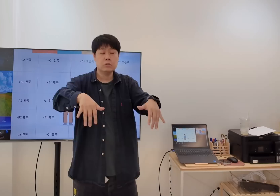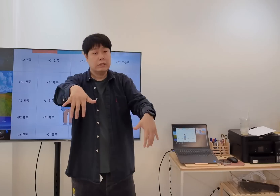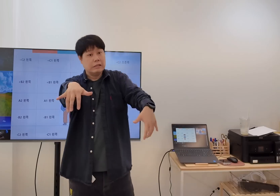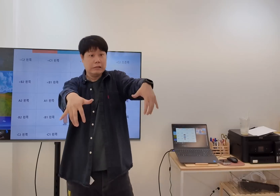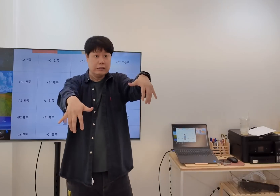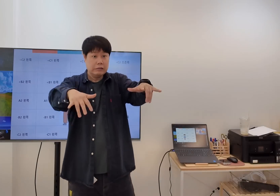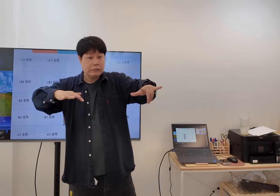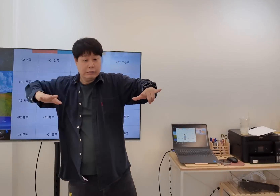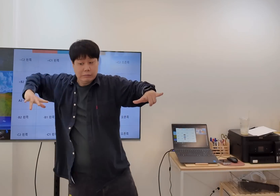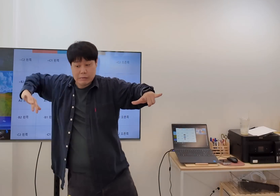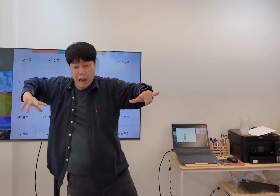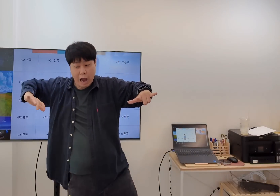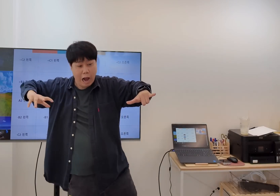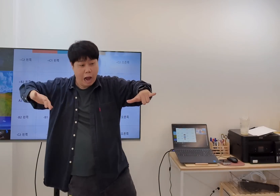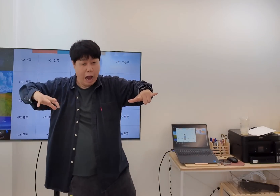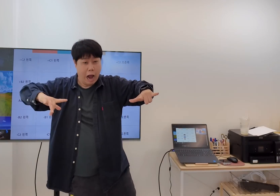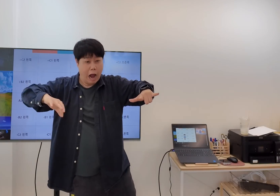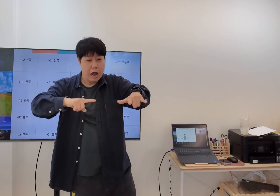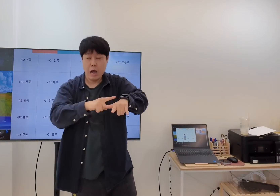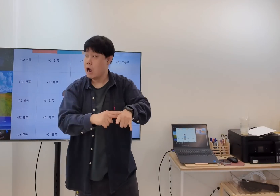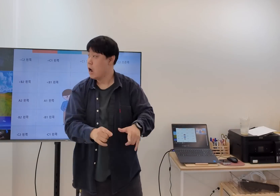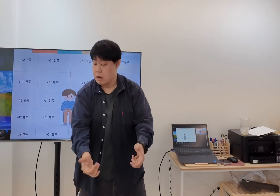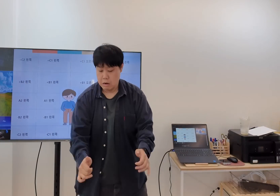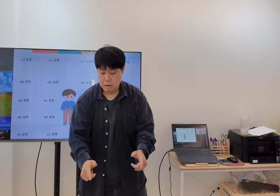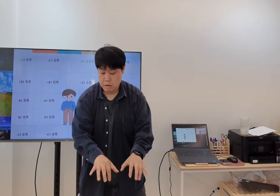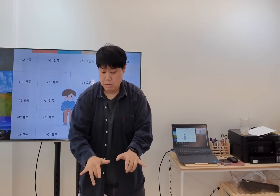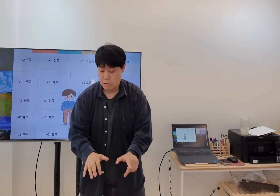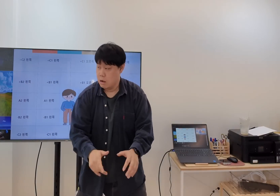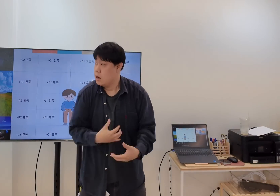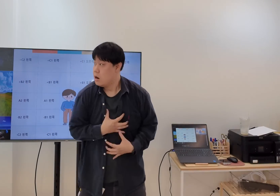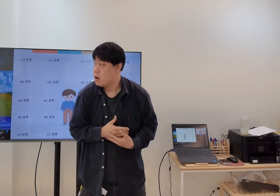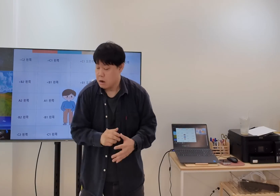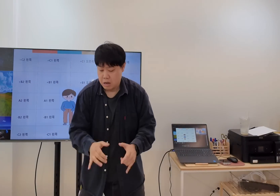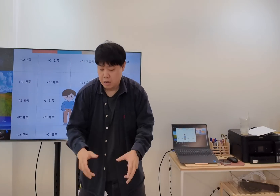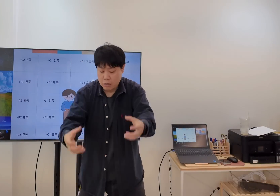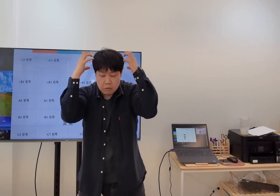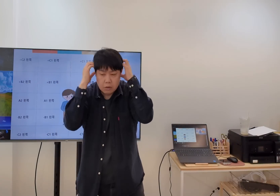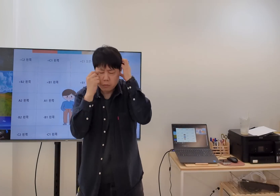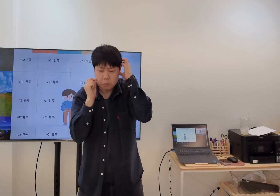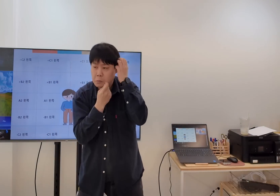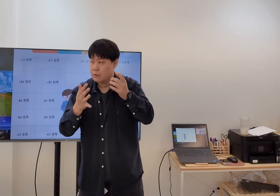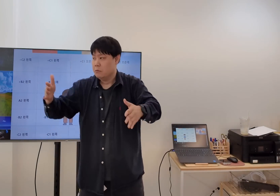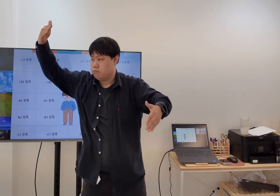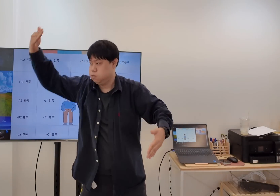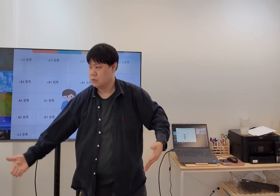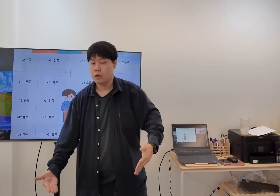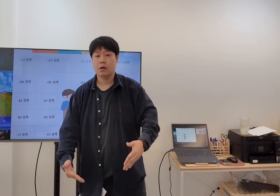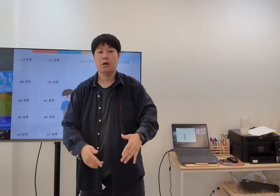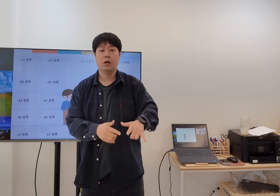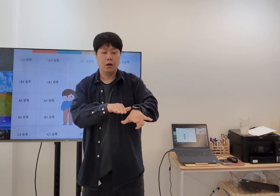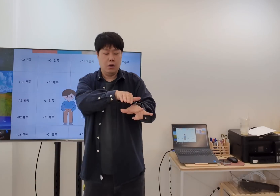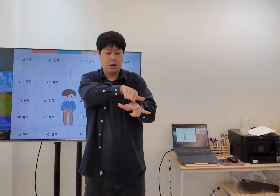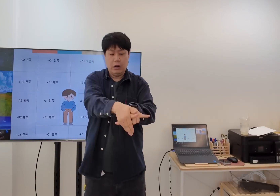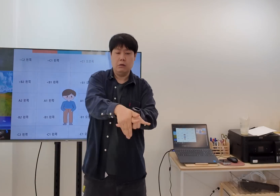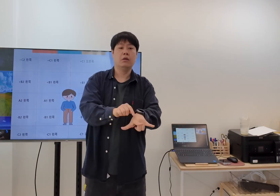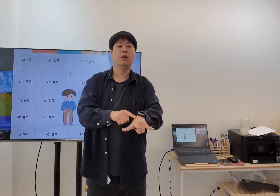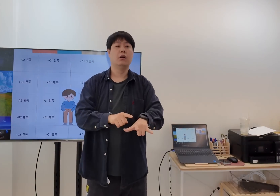What about zombies? They are coming in droves. I prepare the plane for takeoff and